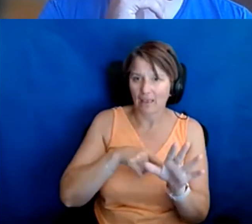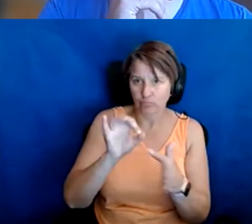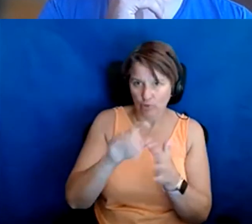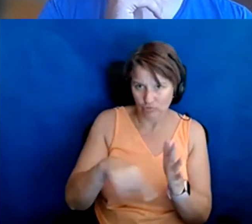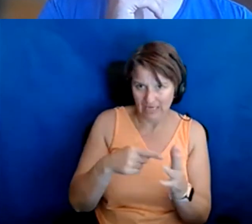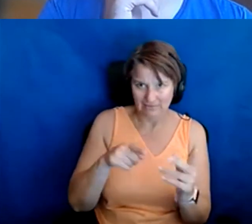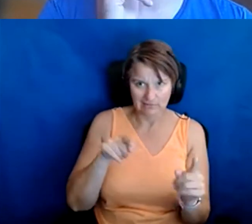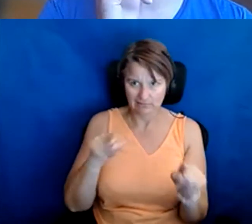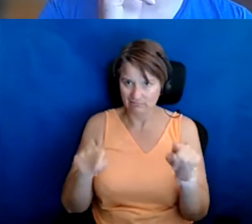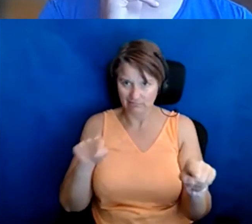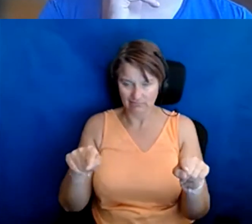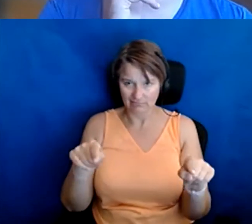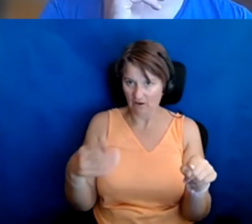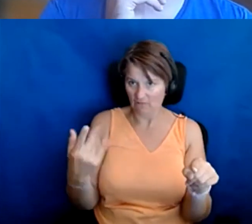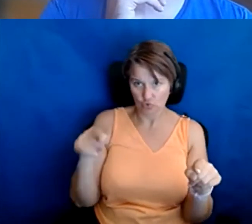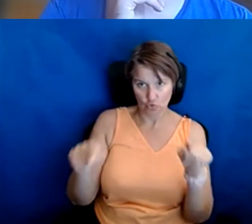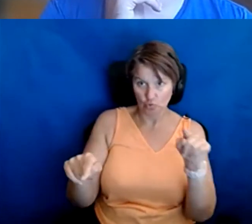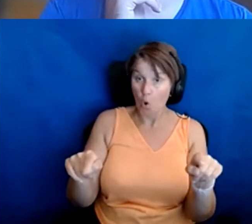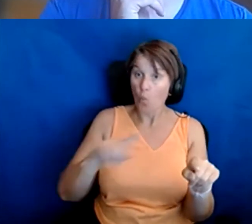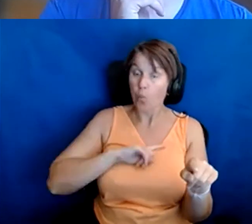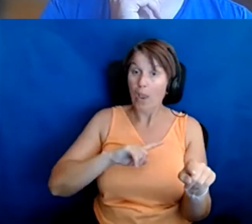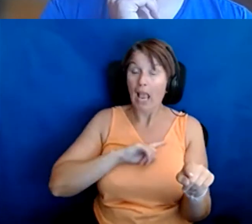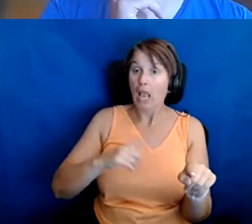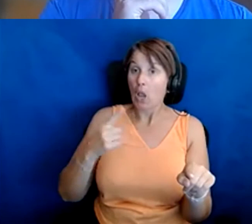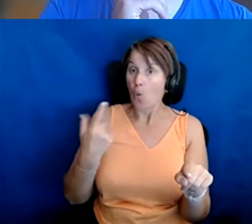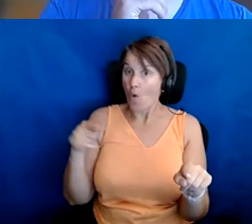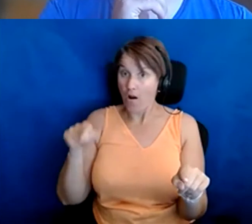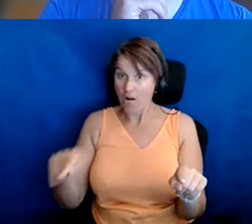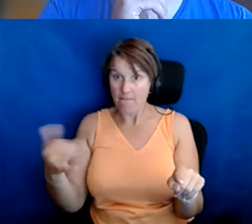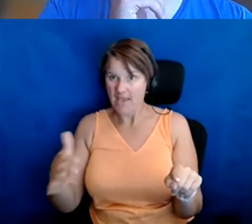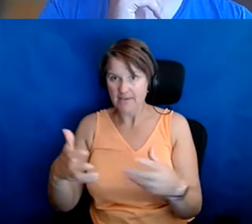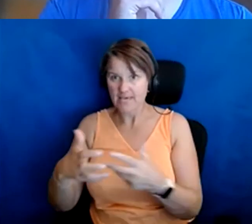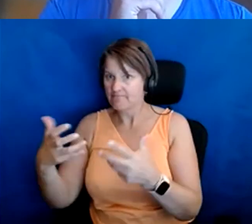sites because one might fall through, because there's more fear around doing the